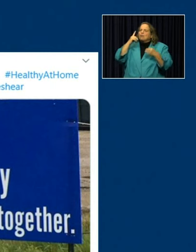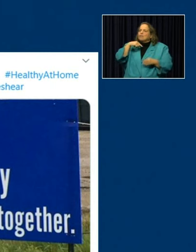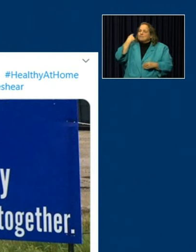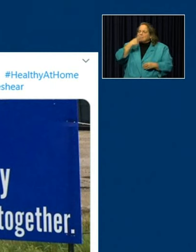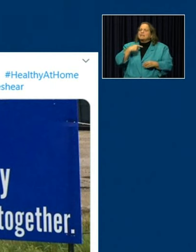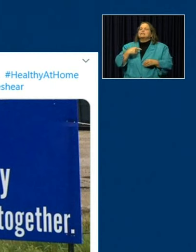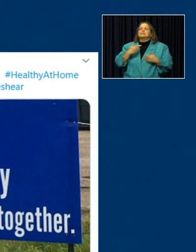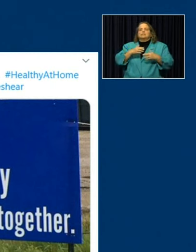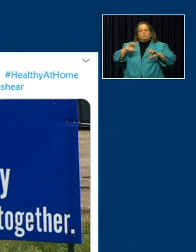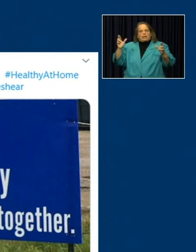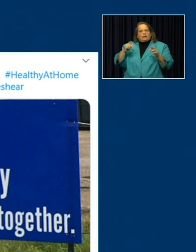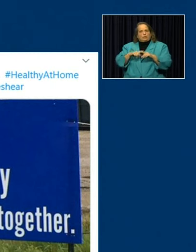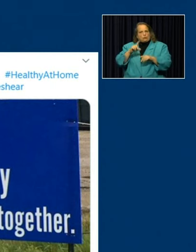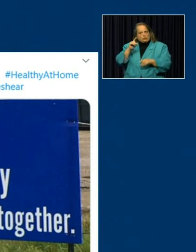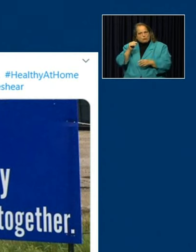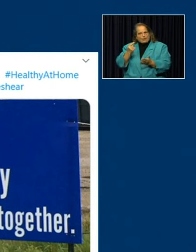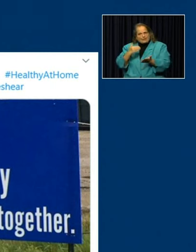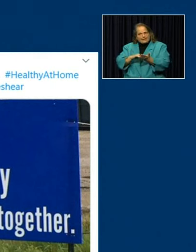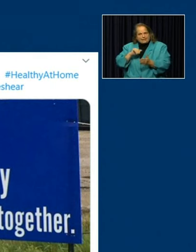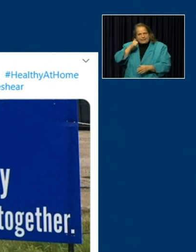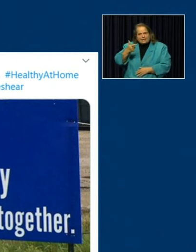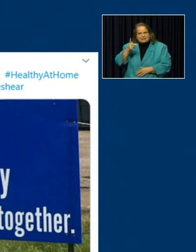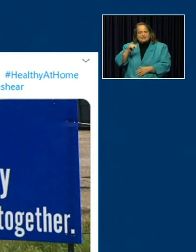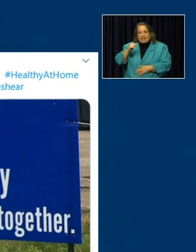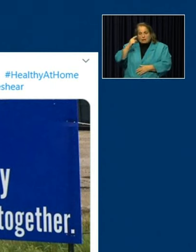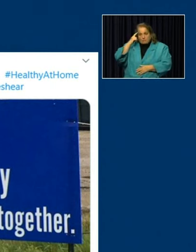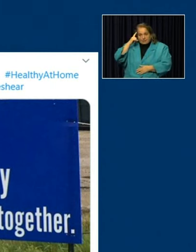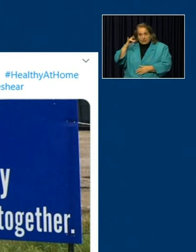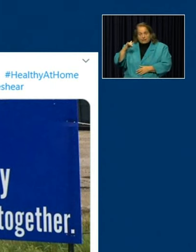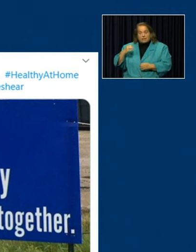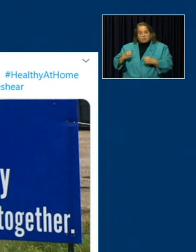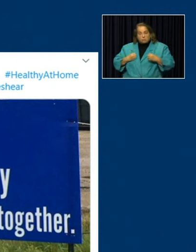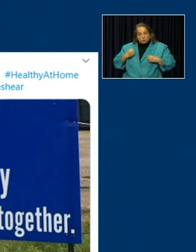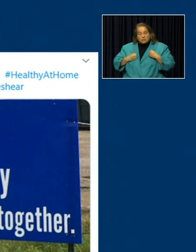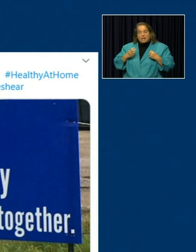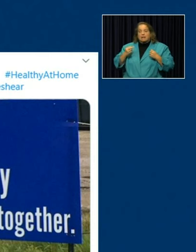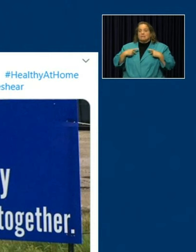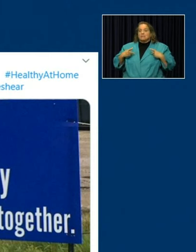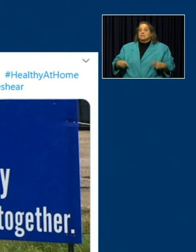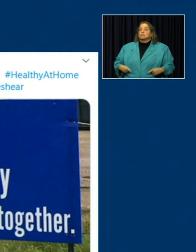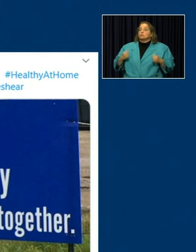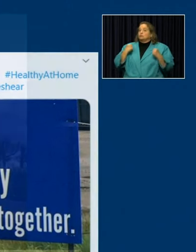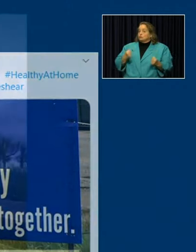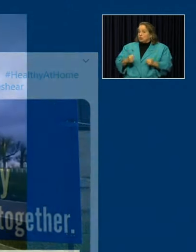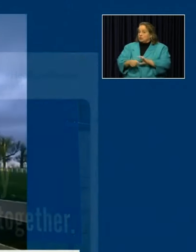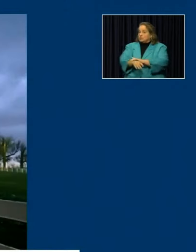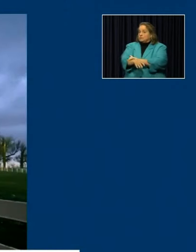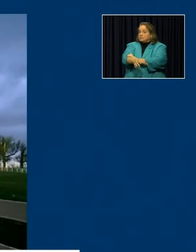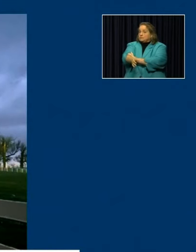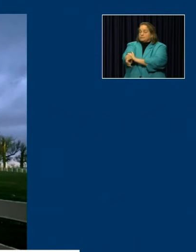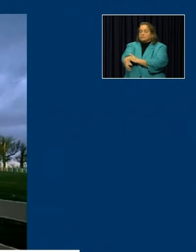LOOK AT THIS. APRIL DISTANCE BRINGS MAY EXISTENCE.